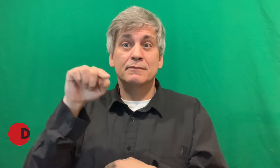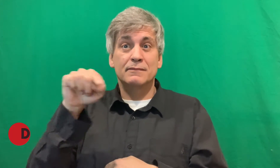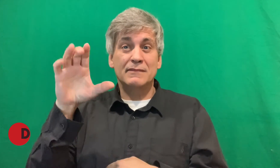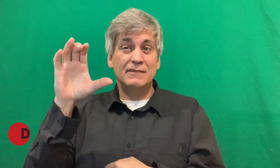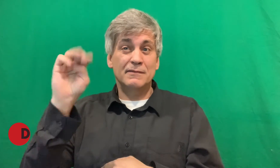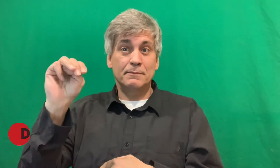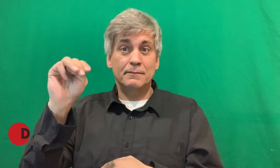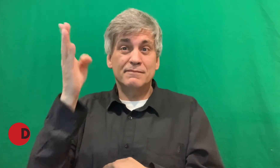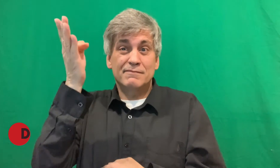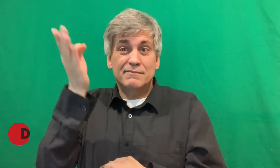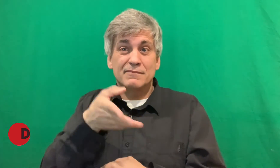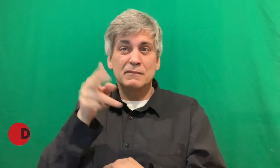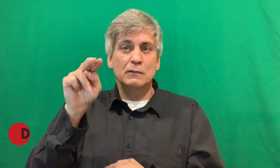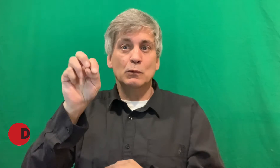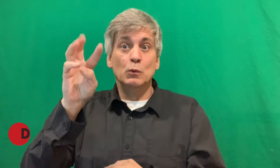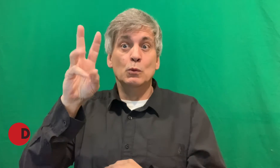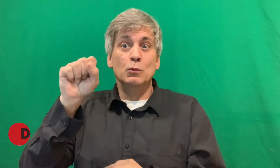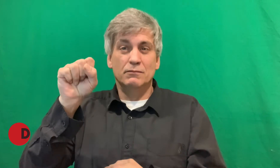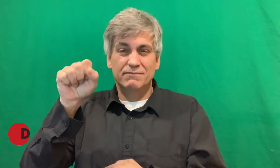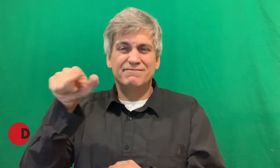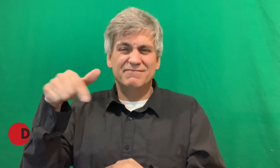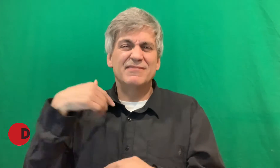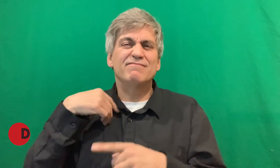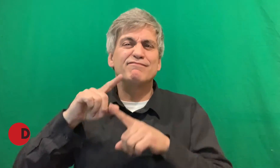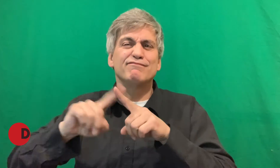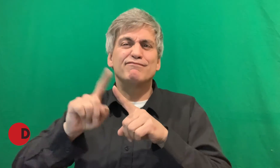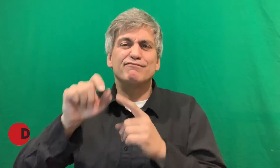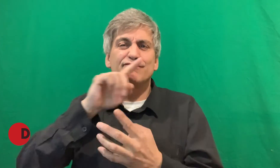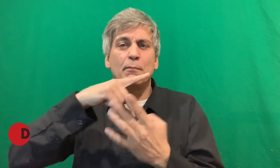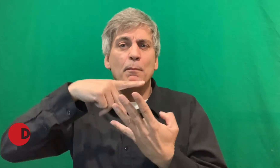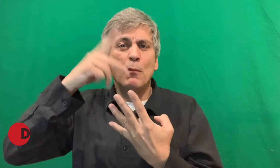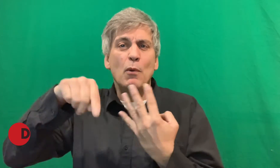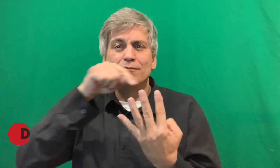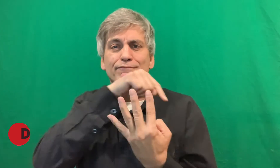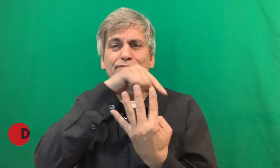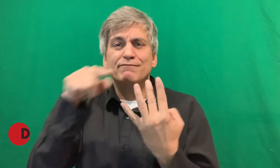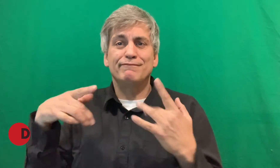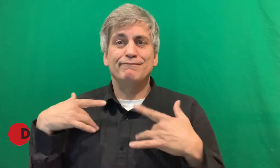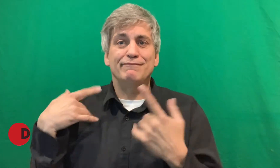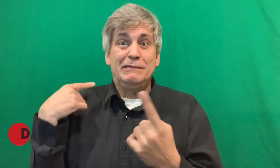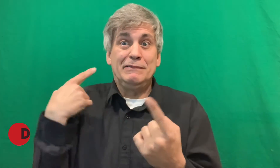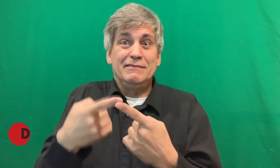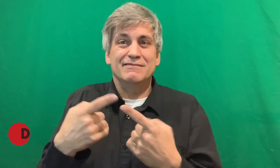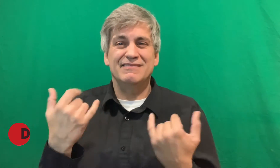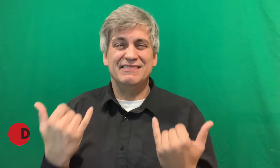You will see different programs and events.